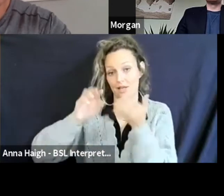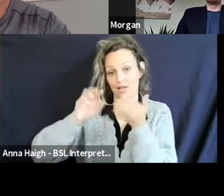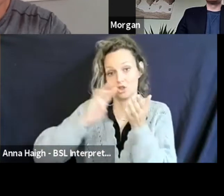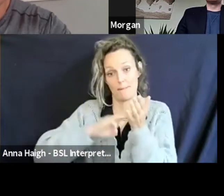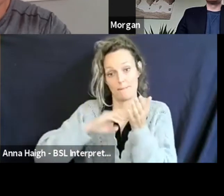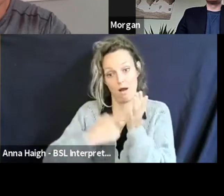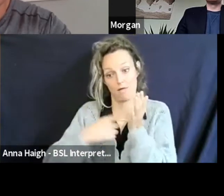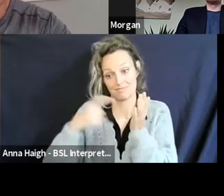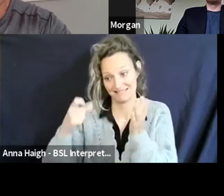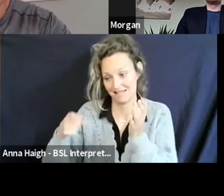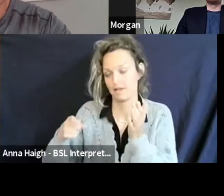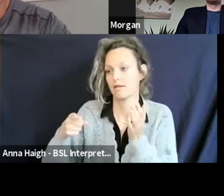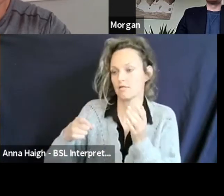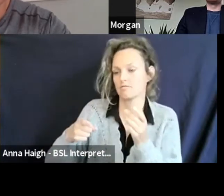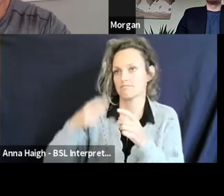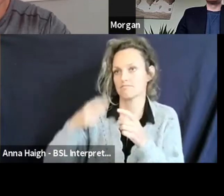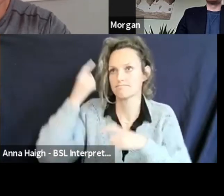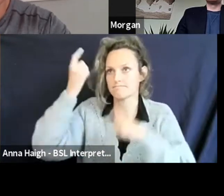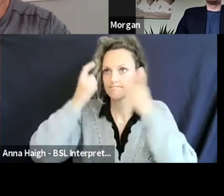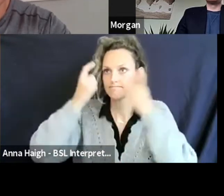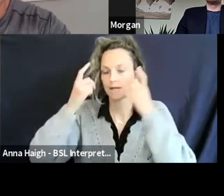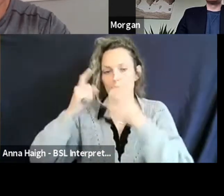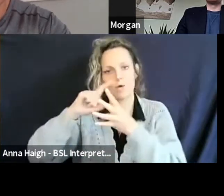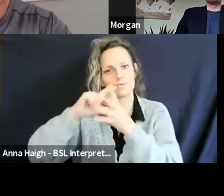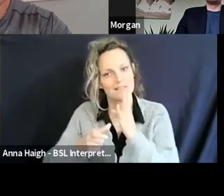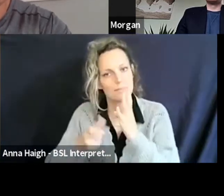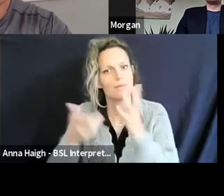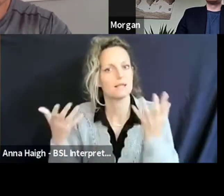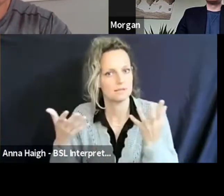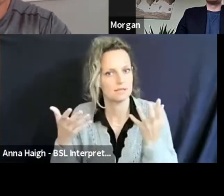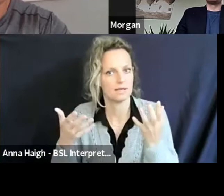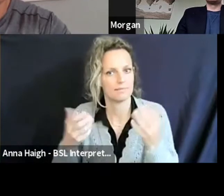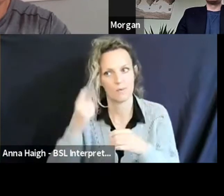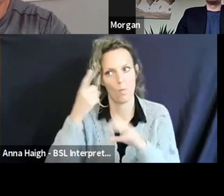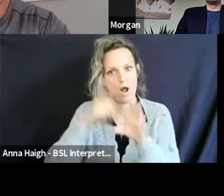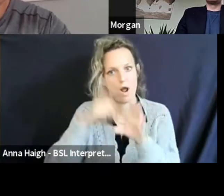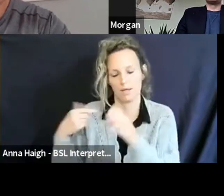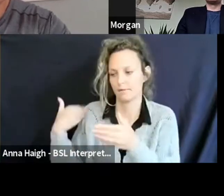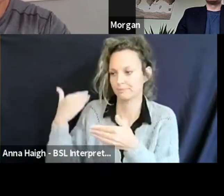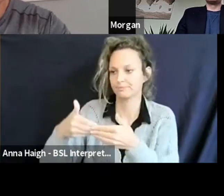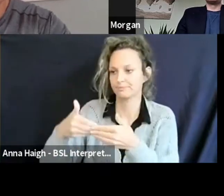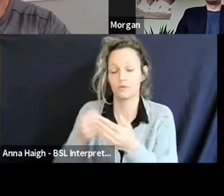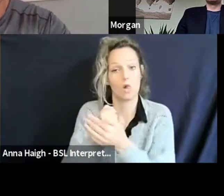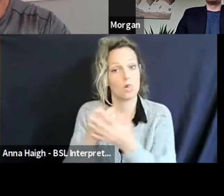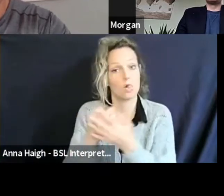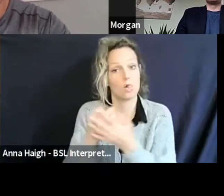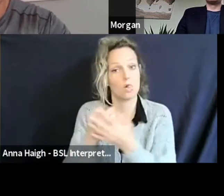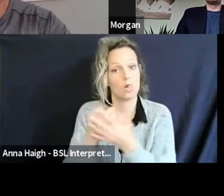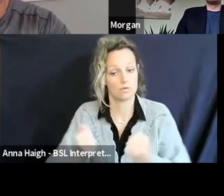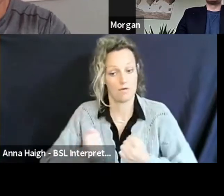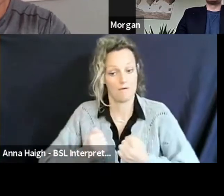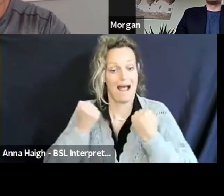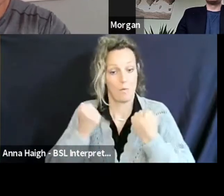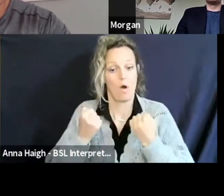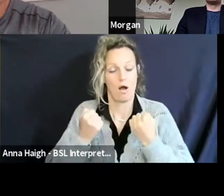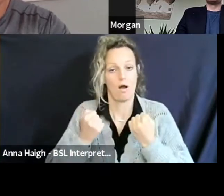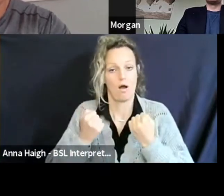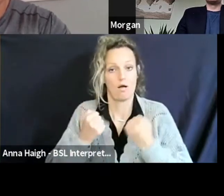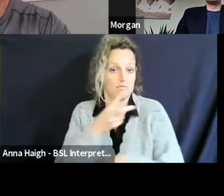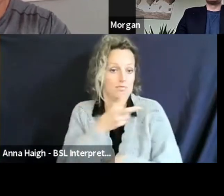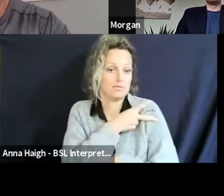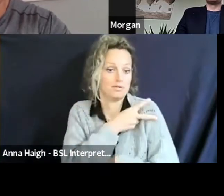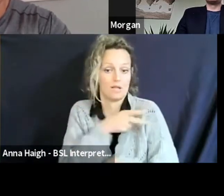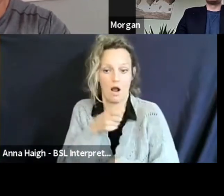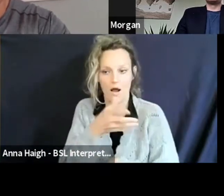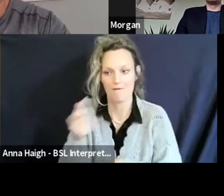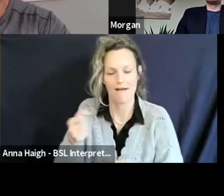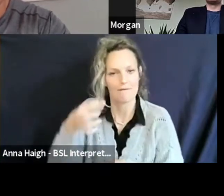In relation to another aspect is the talent.